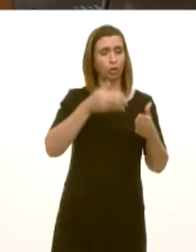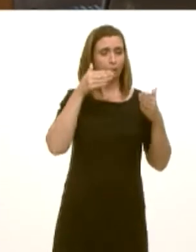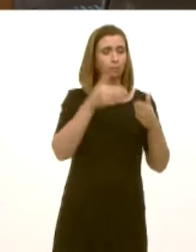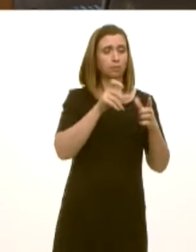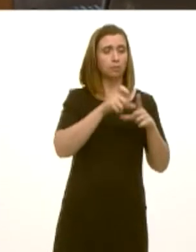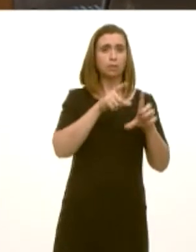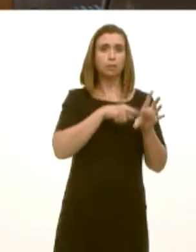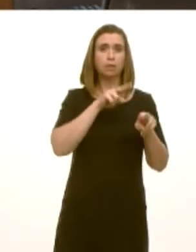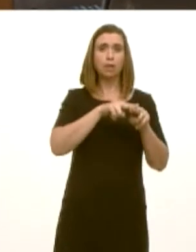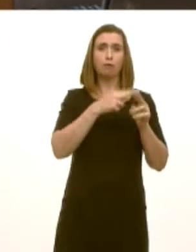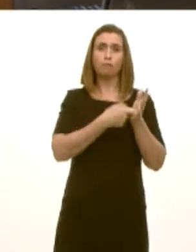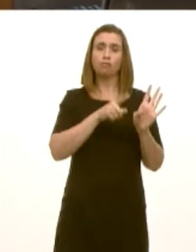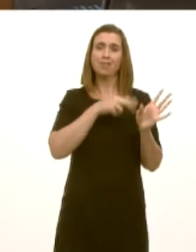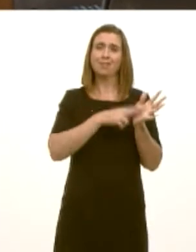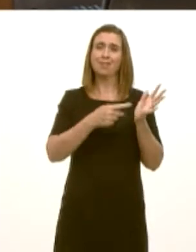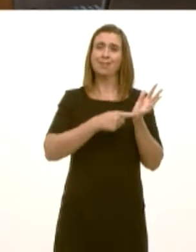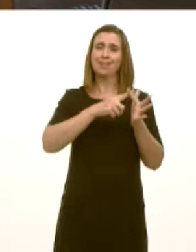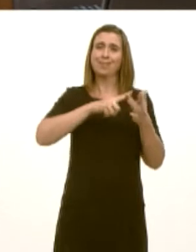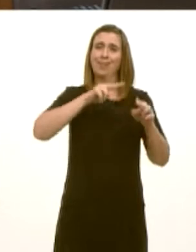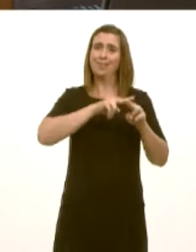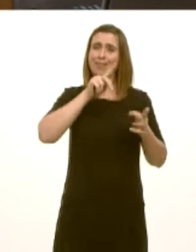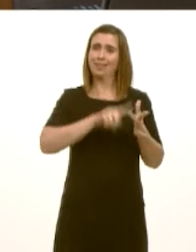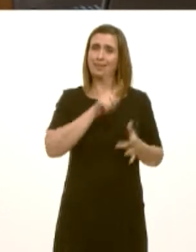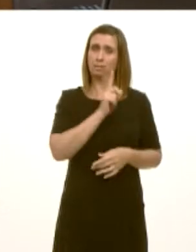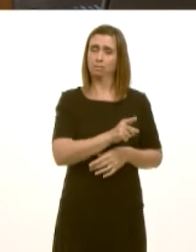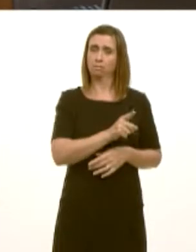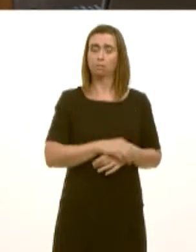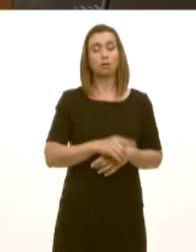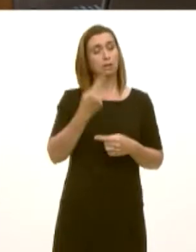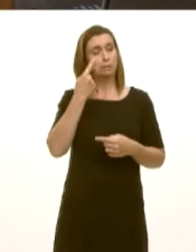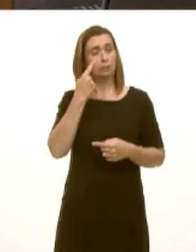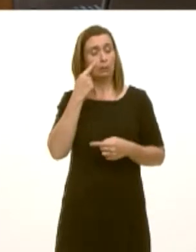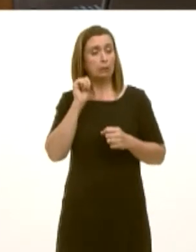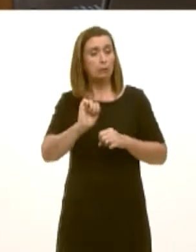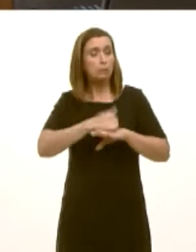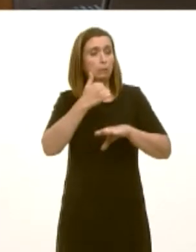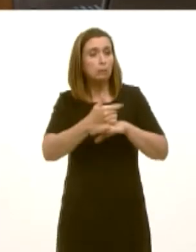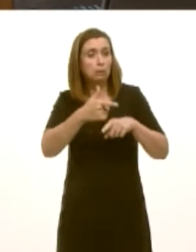see what impact that can have on the towns that you mentioned.